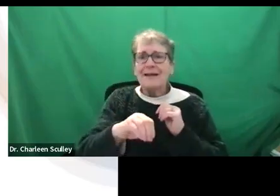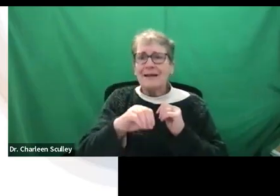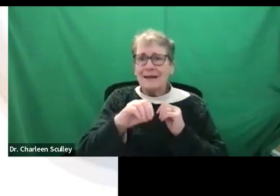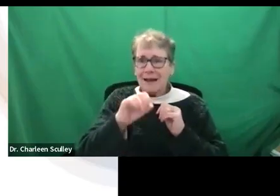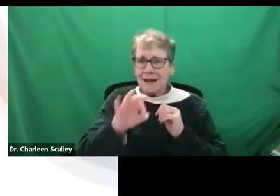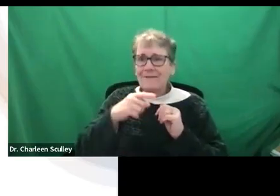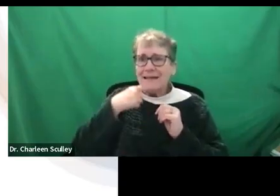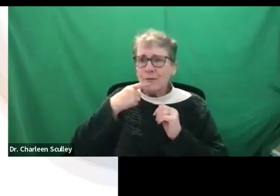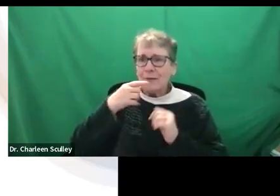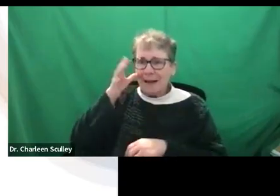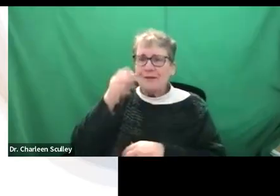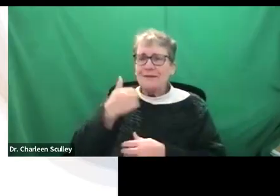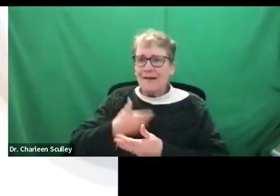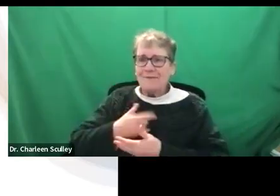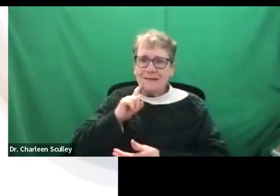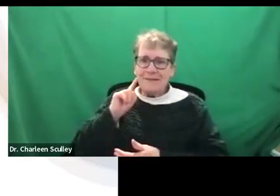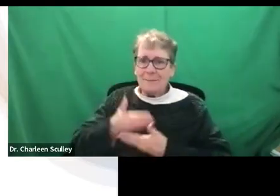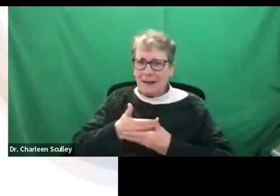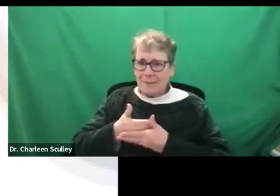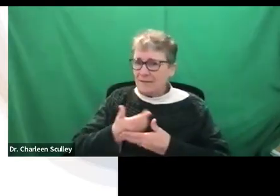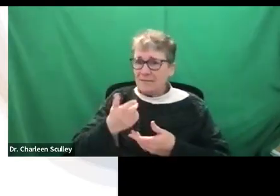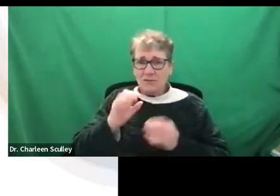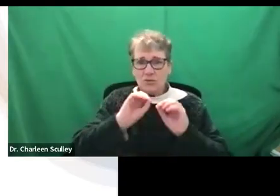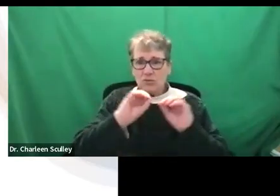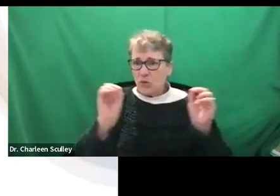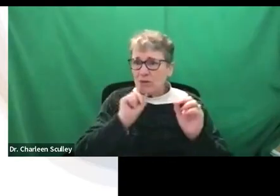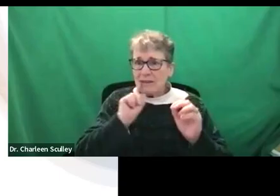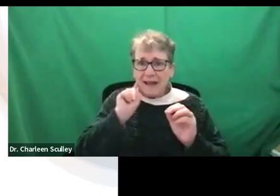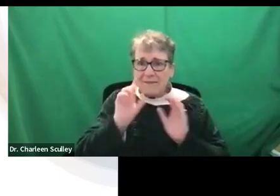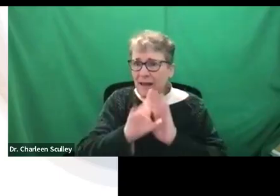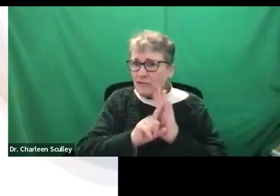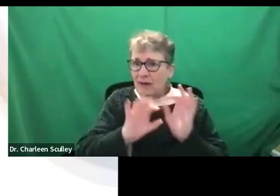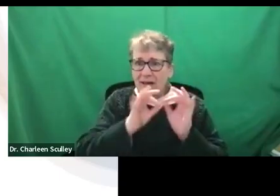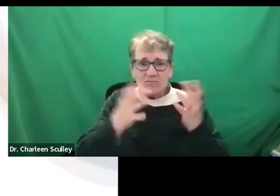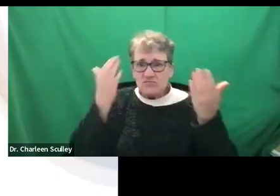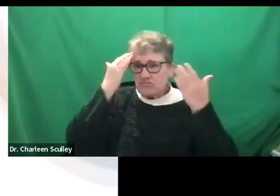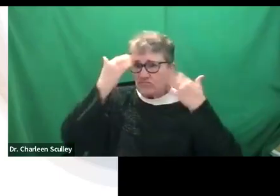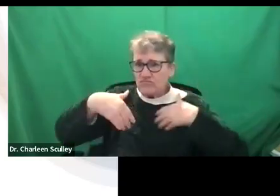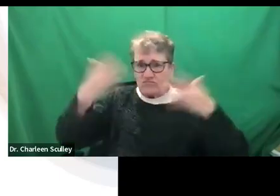is more than 80% of (interpreter clears throat)